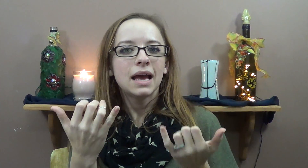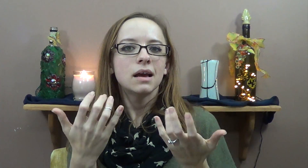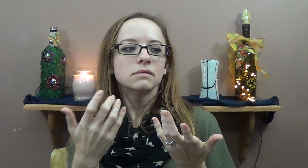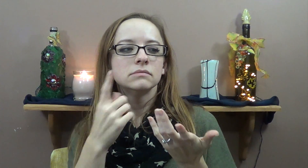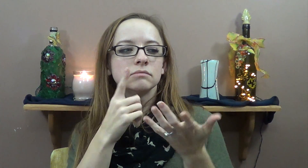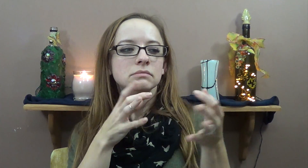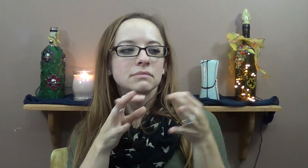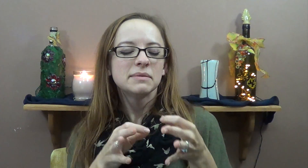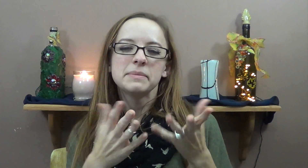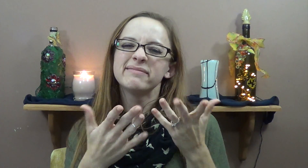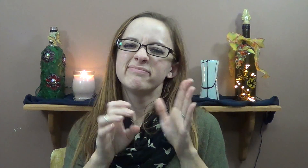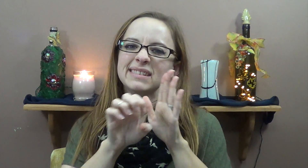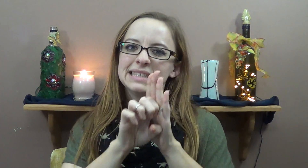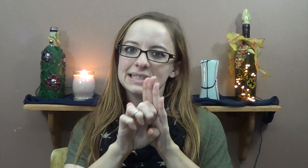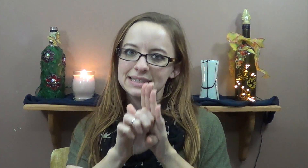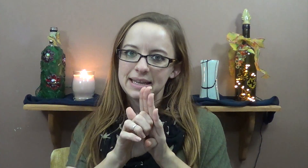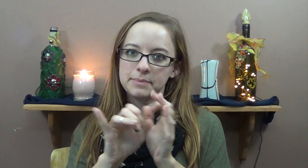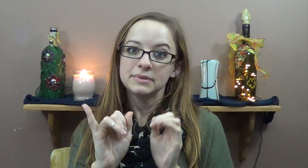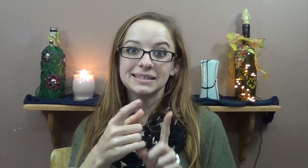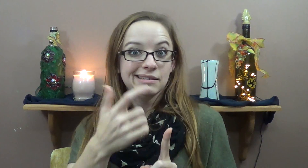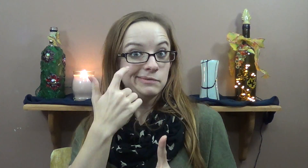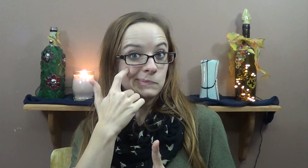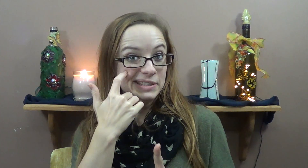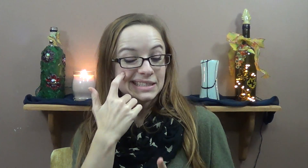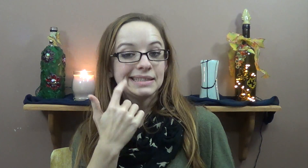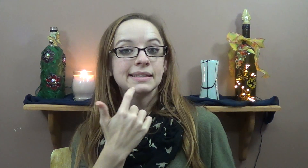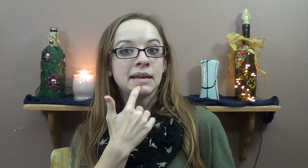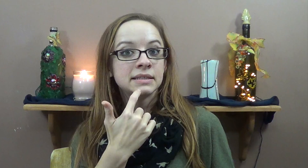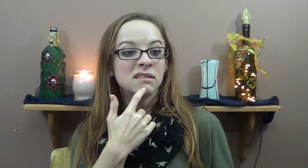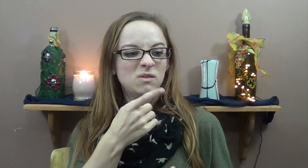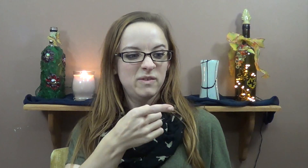I guess I can explain a few more examples. Like